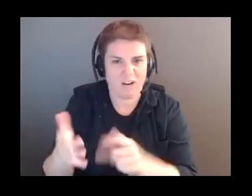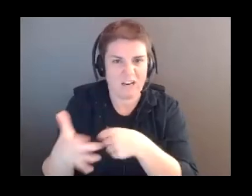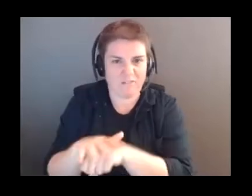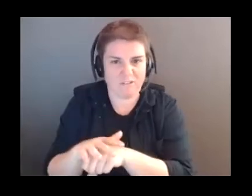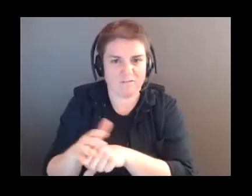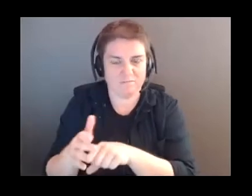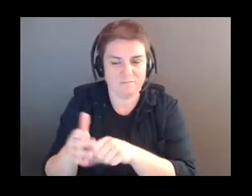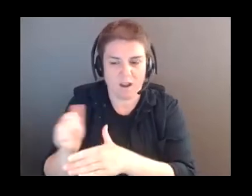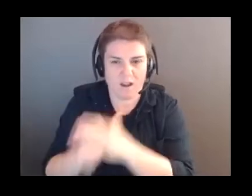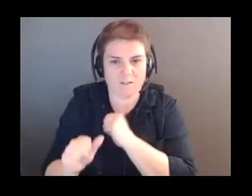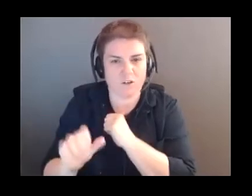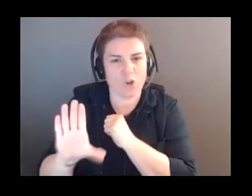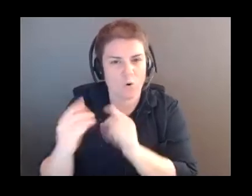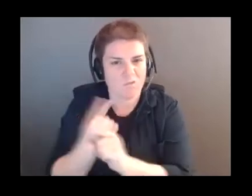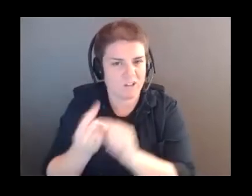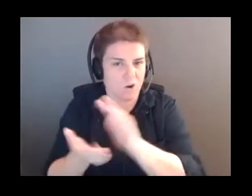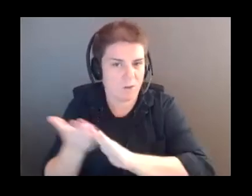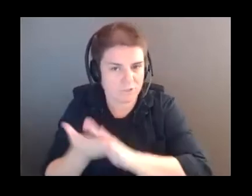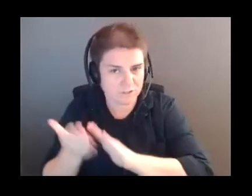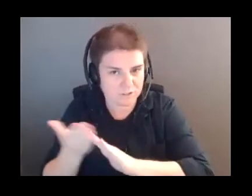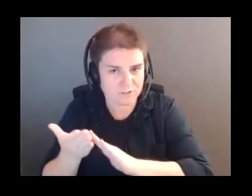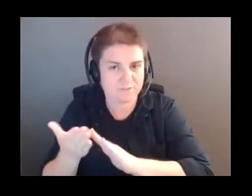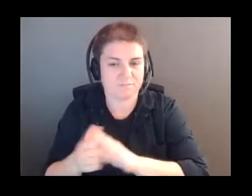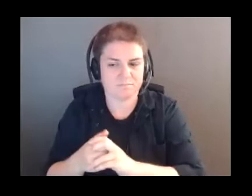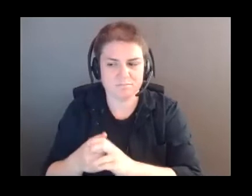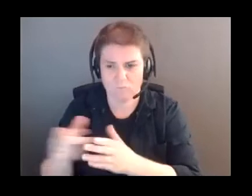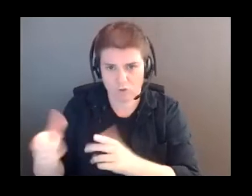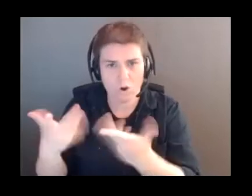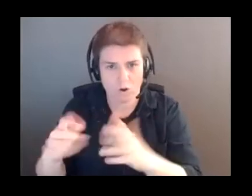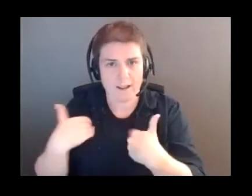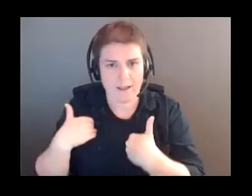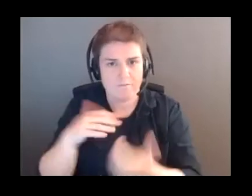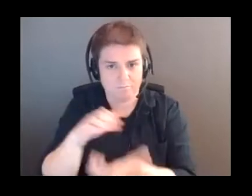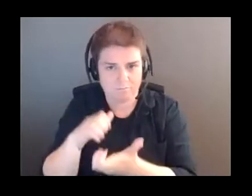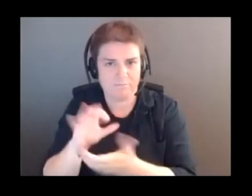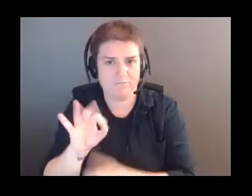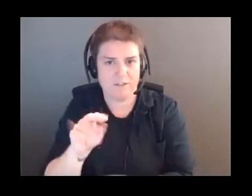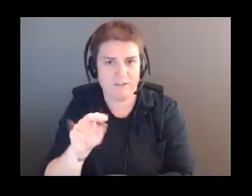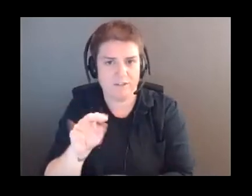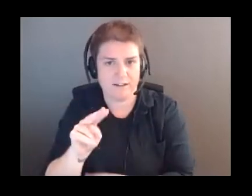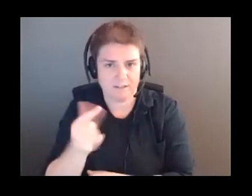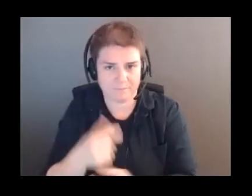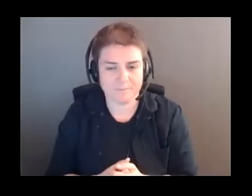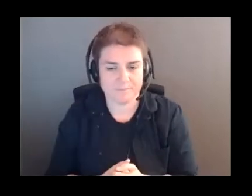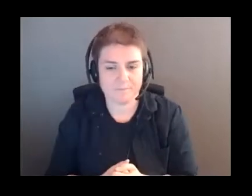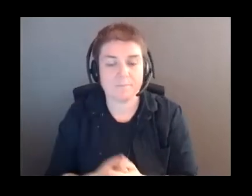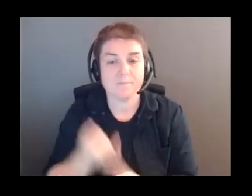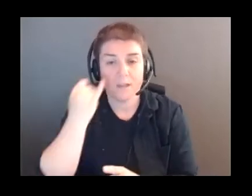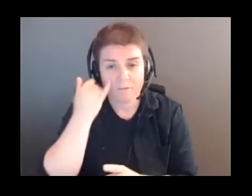part of regular operations for which you already receive funding from us. If you have any questions